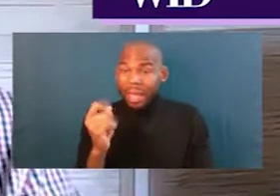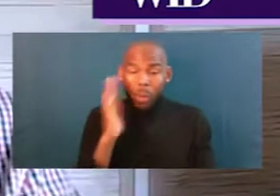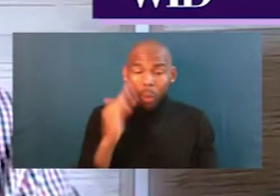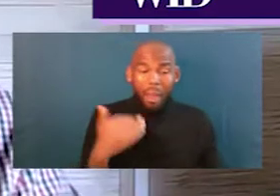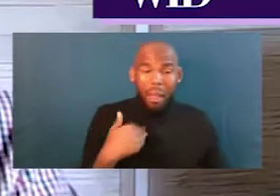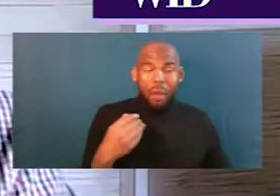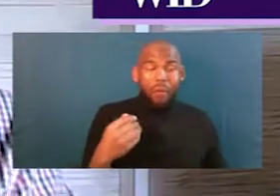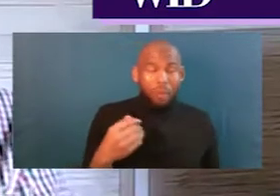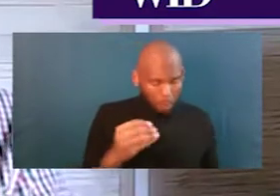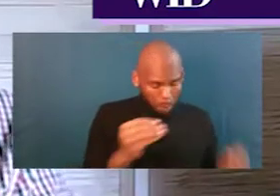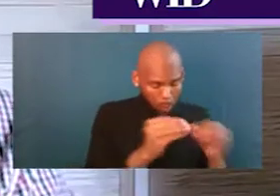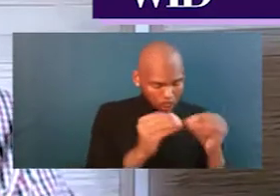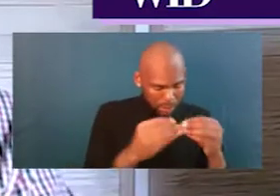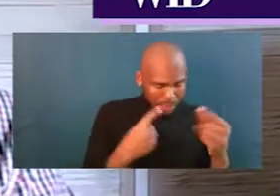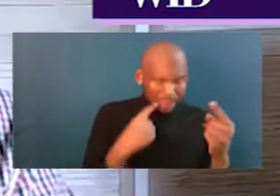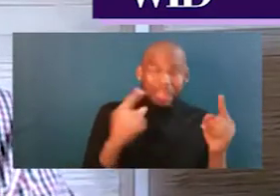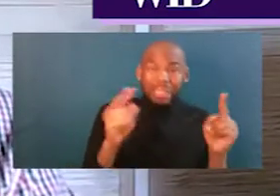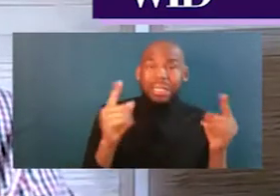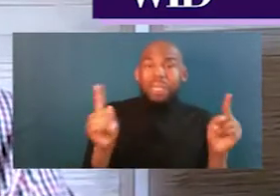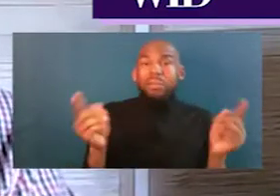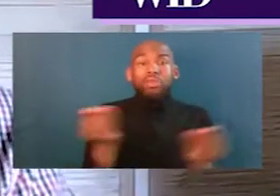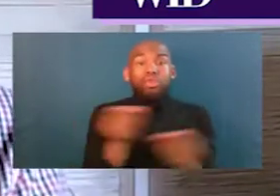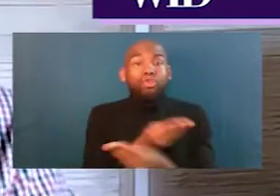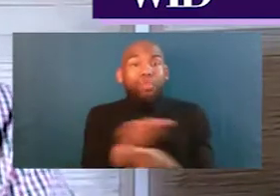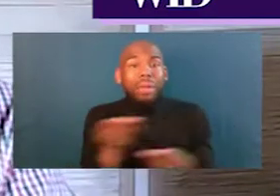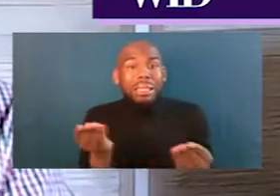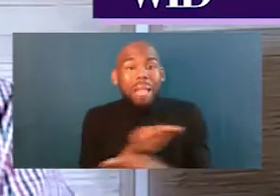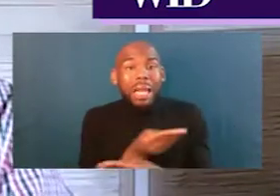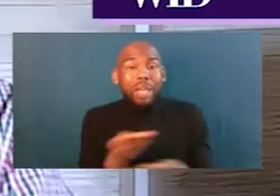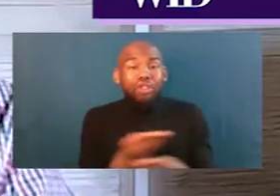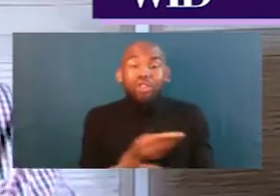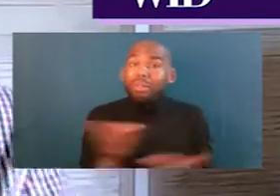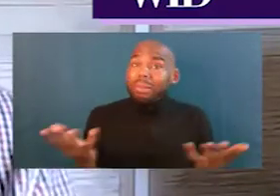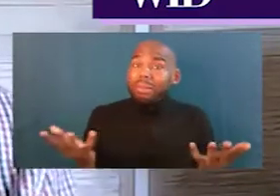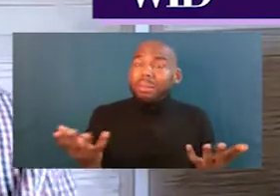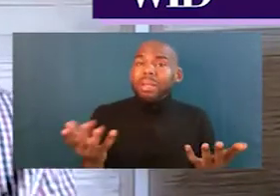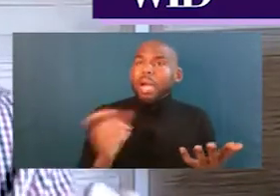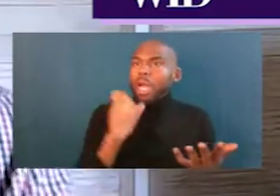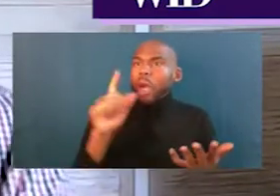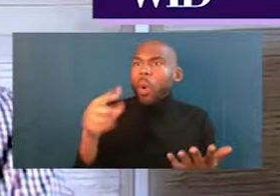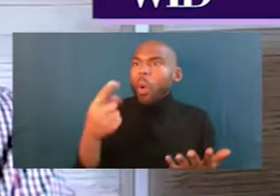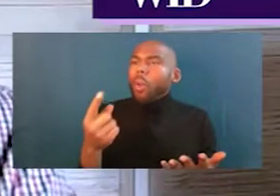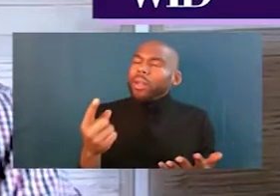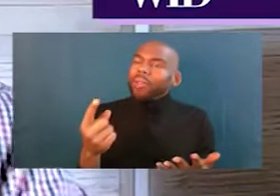transactions, less abandoned transactions too, so I'm not talking about just financial